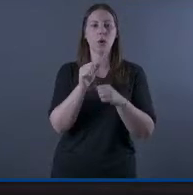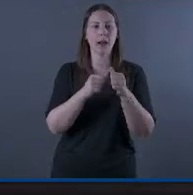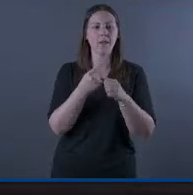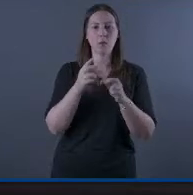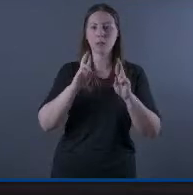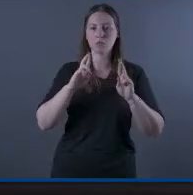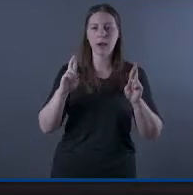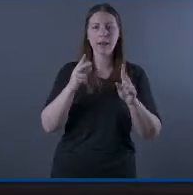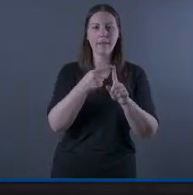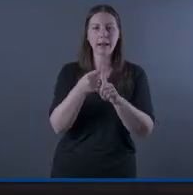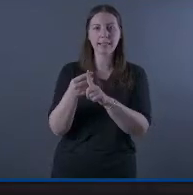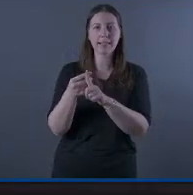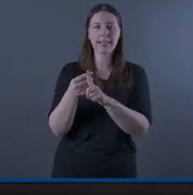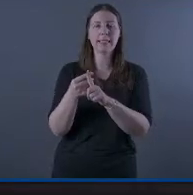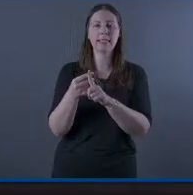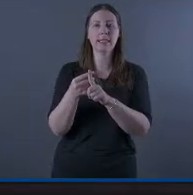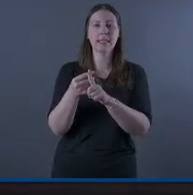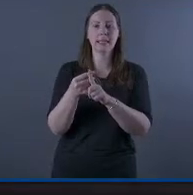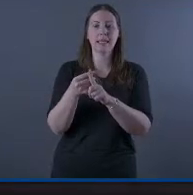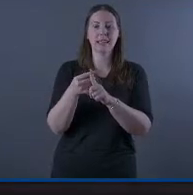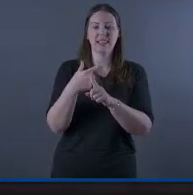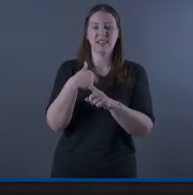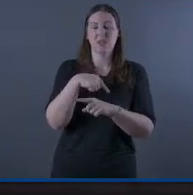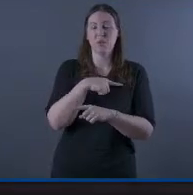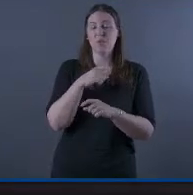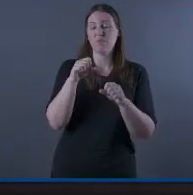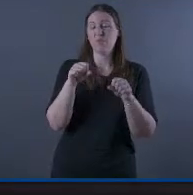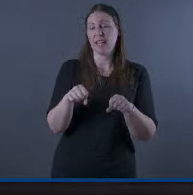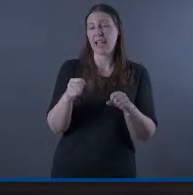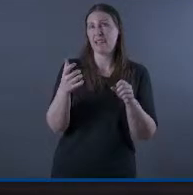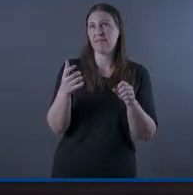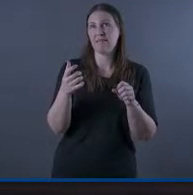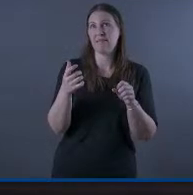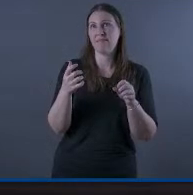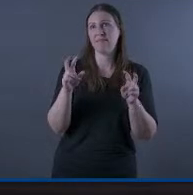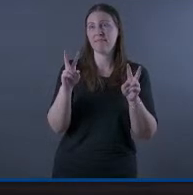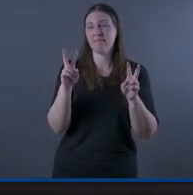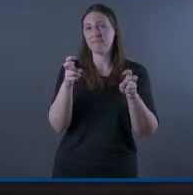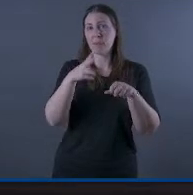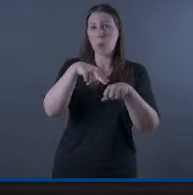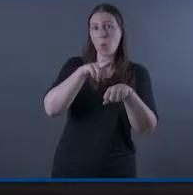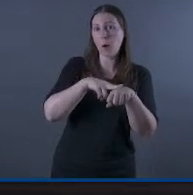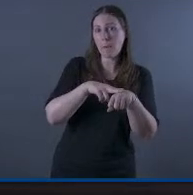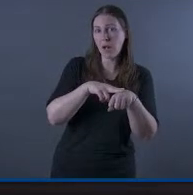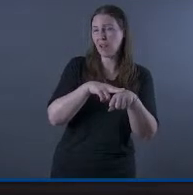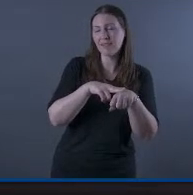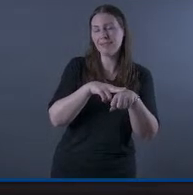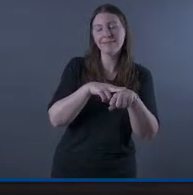so we can get back to not normal, but better than normal. That's what we hope for.